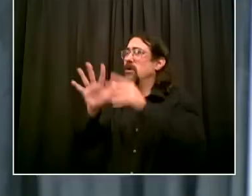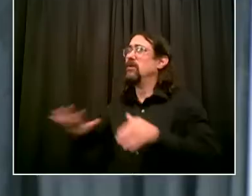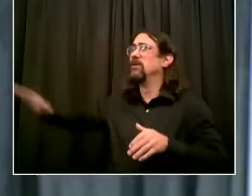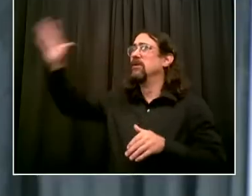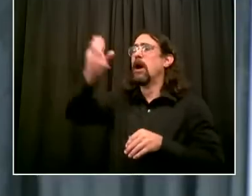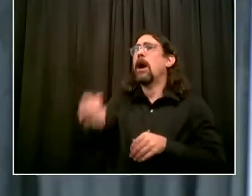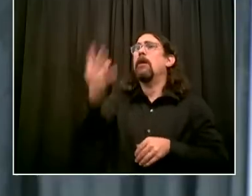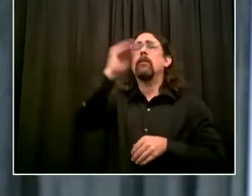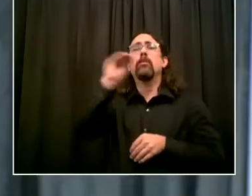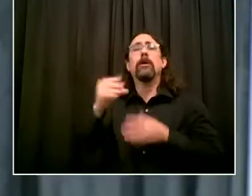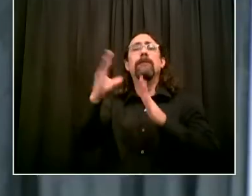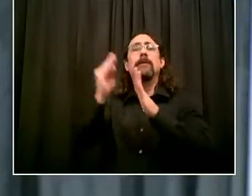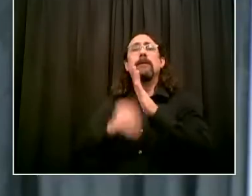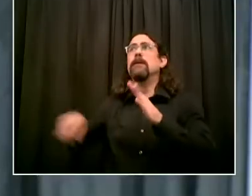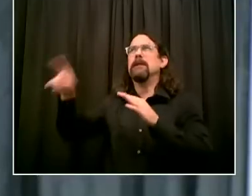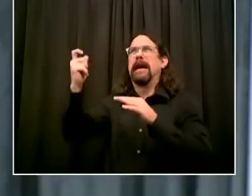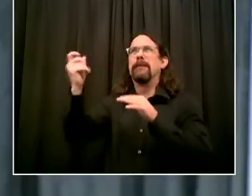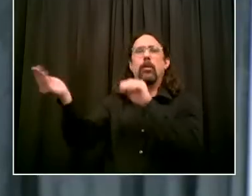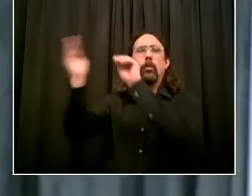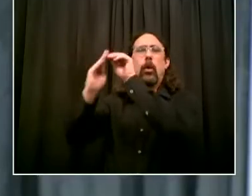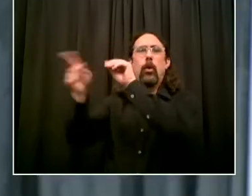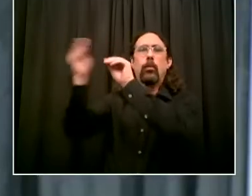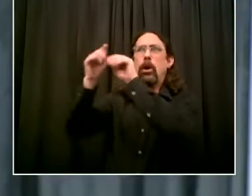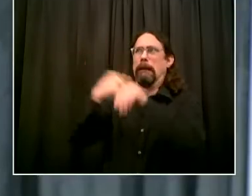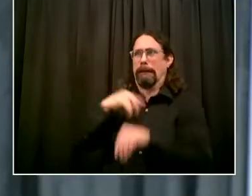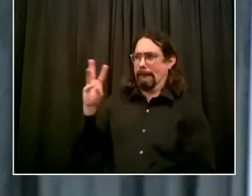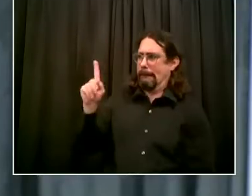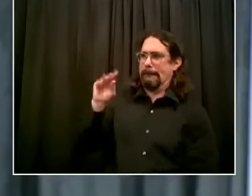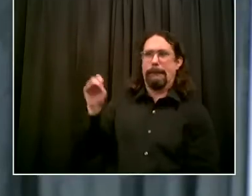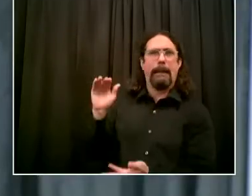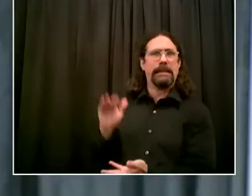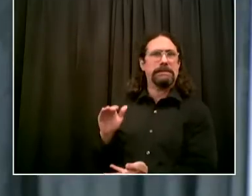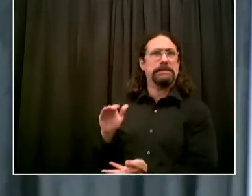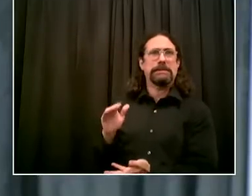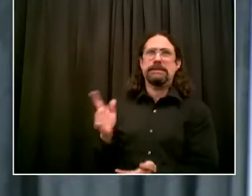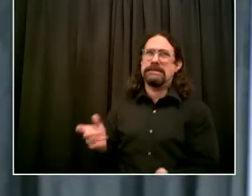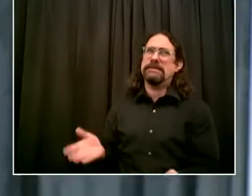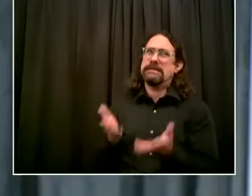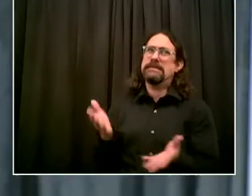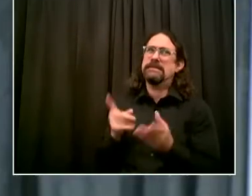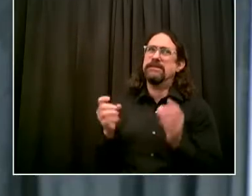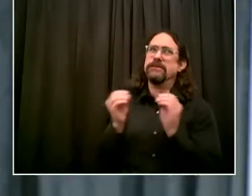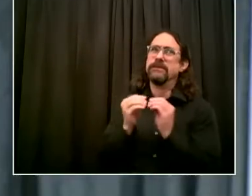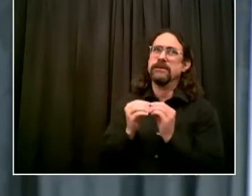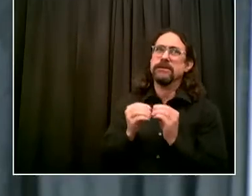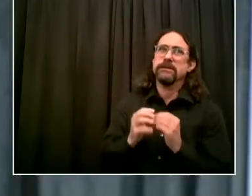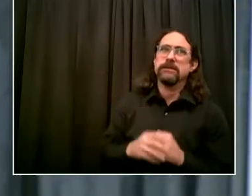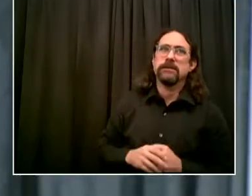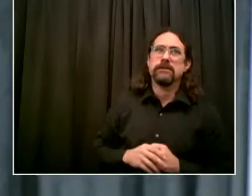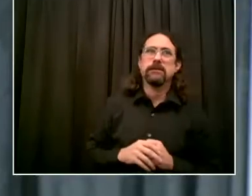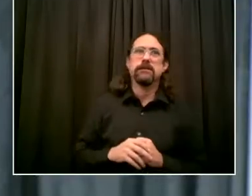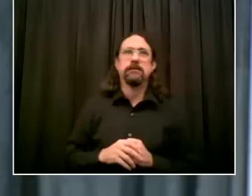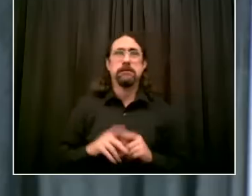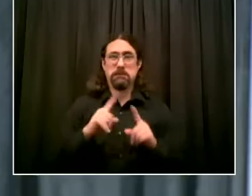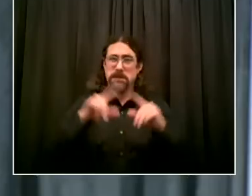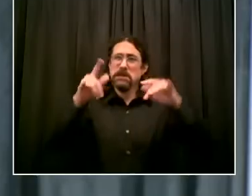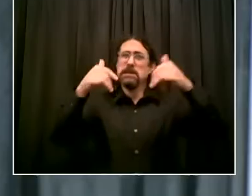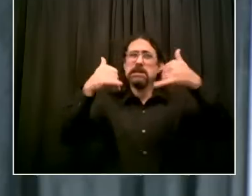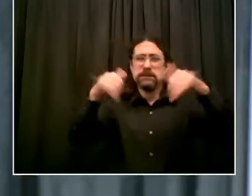AND THE NATION SIGNIFICANTLY.